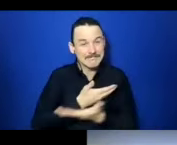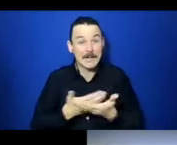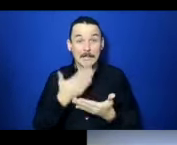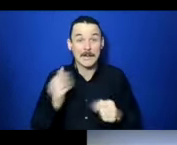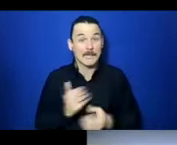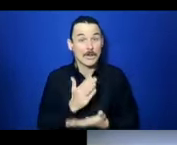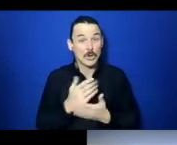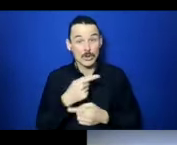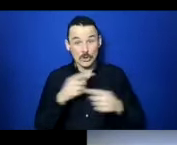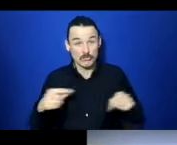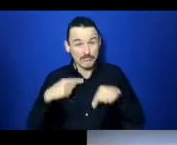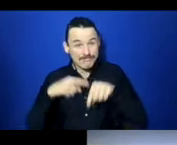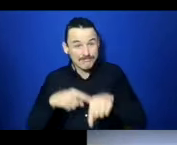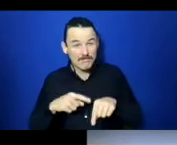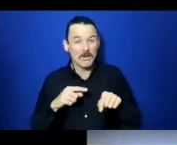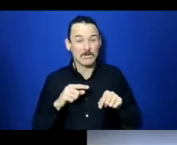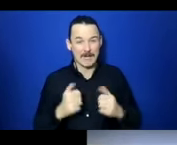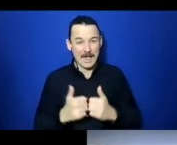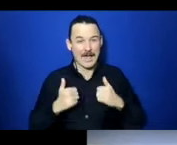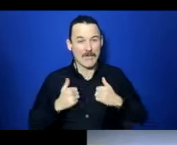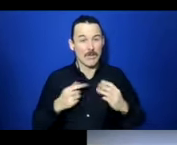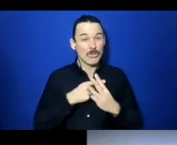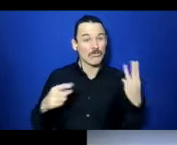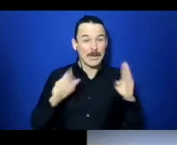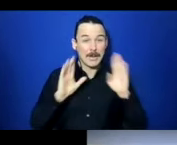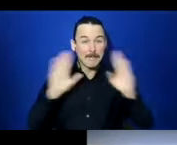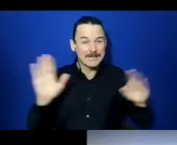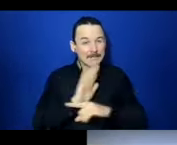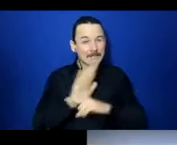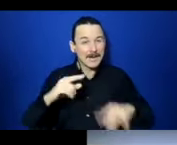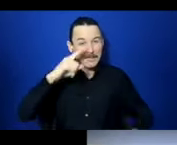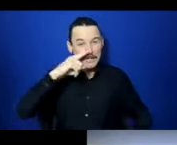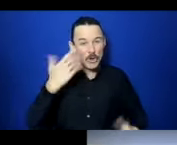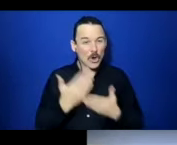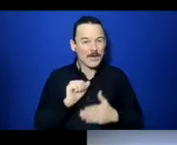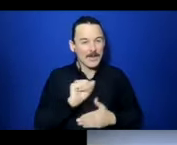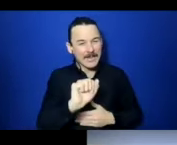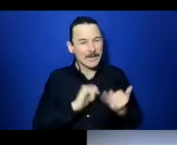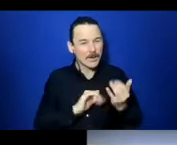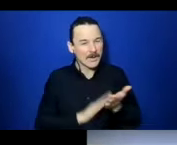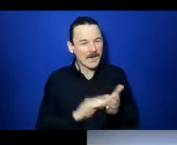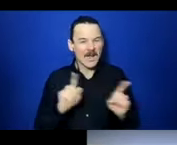three incredible panelists on social media and and participate in this conversation. We really